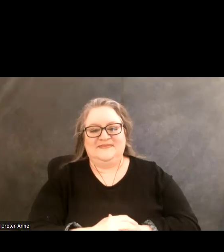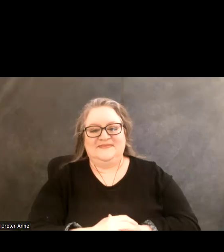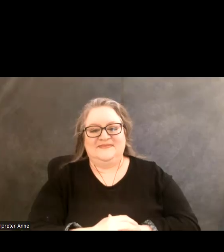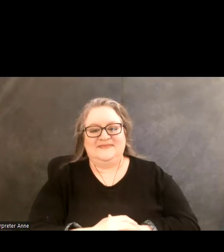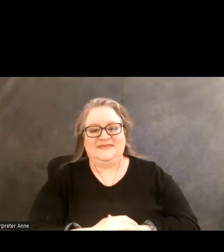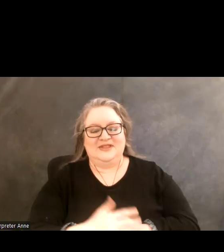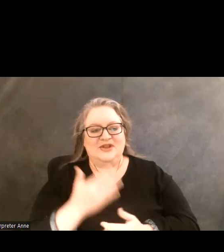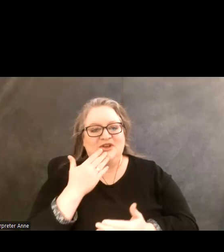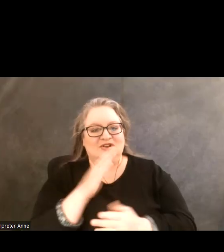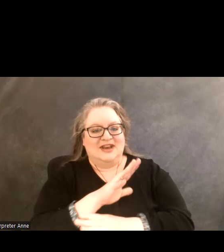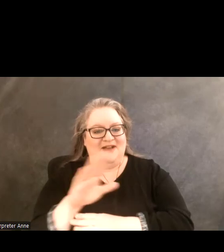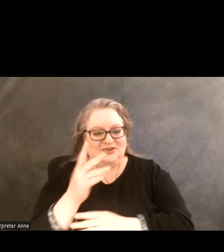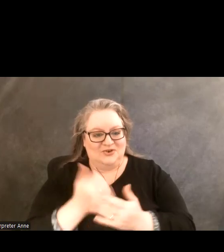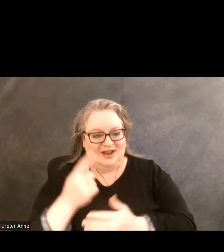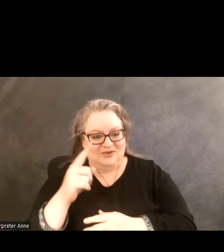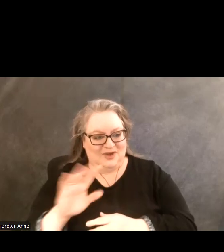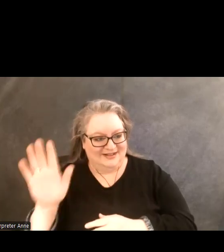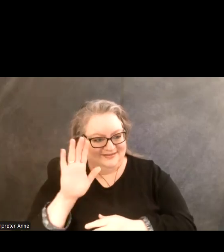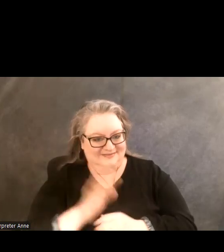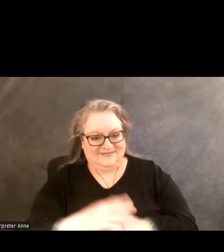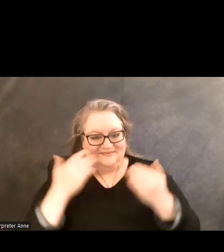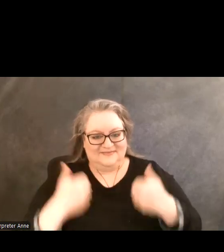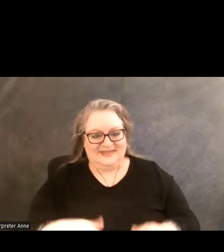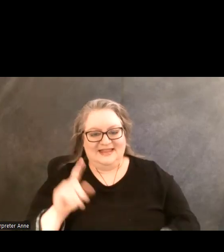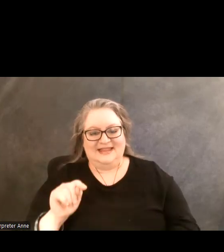afternoon, everyone. This is Terri Lynne Hudson. I